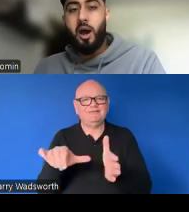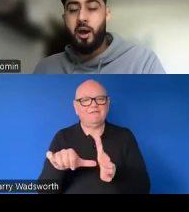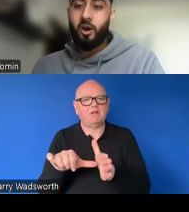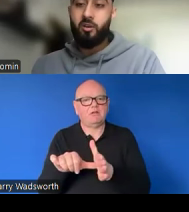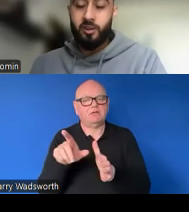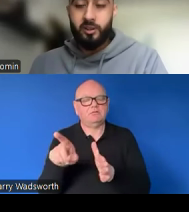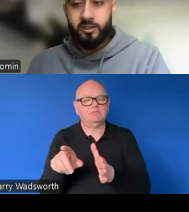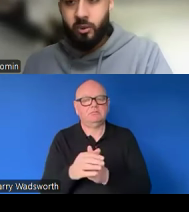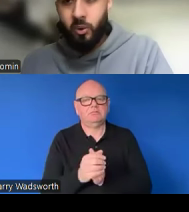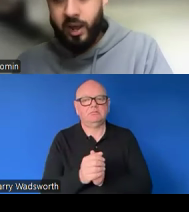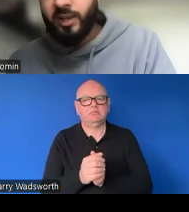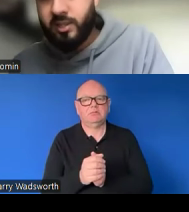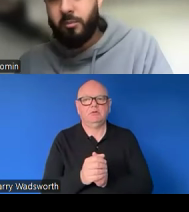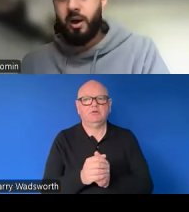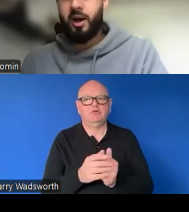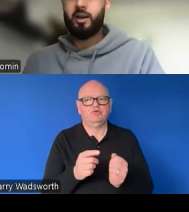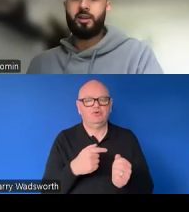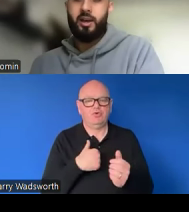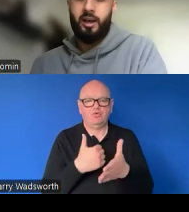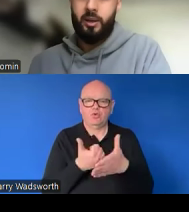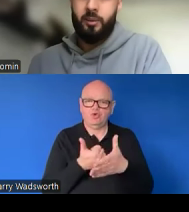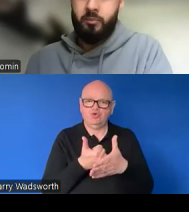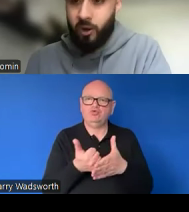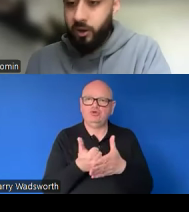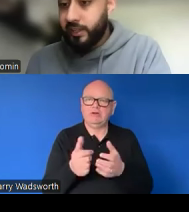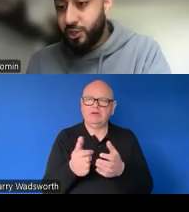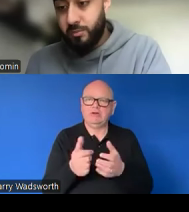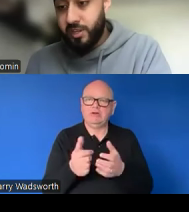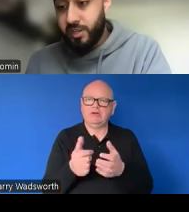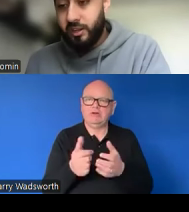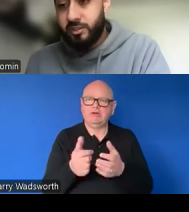I often go and ask my colleague, James Akers,